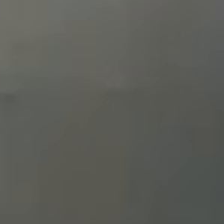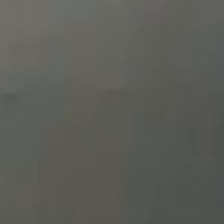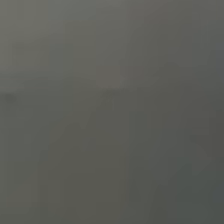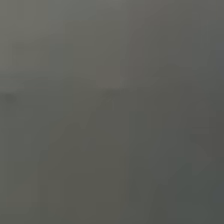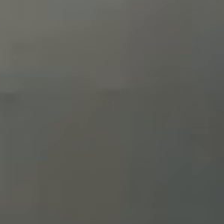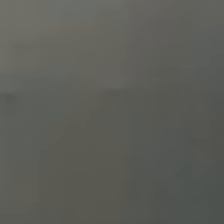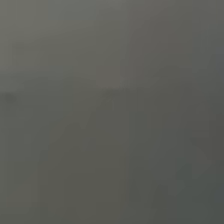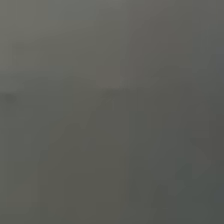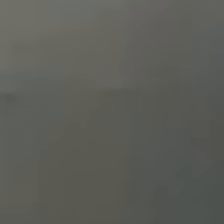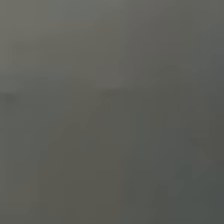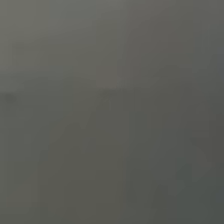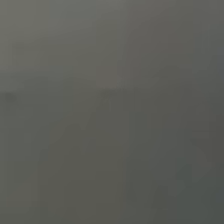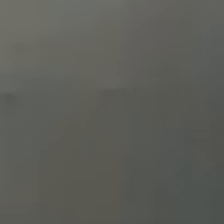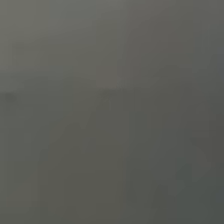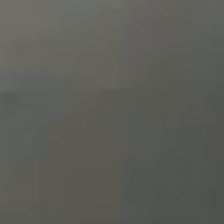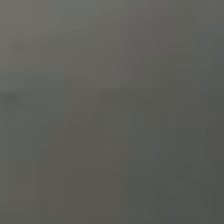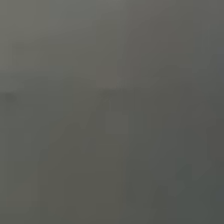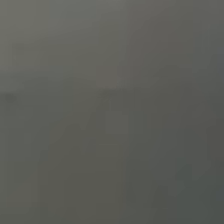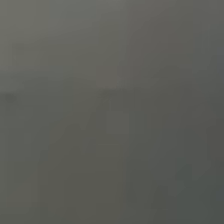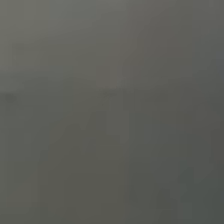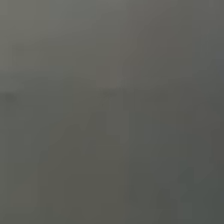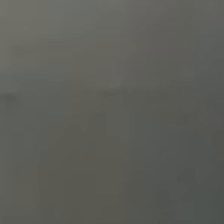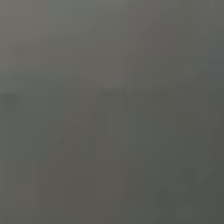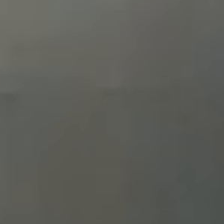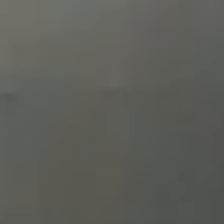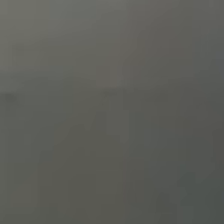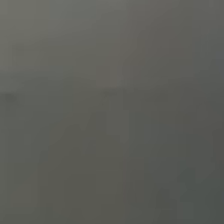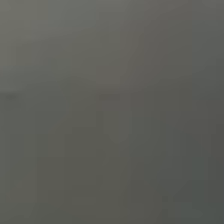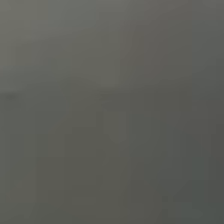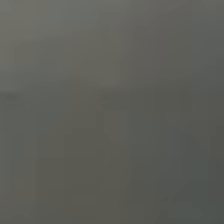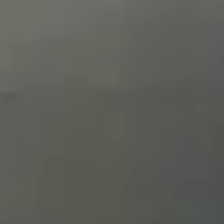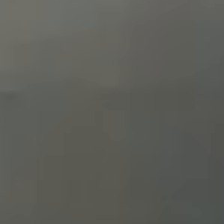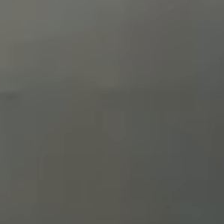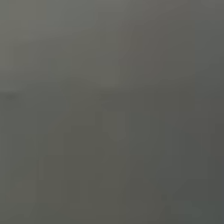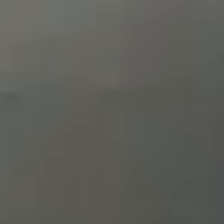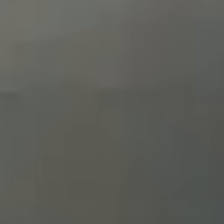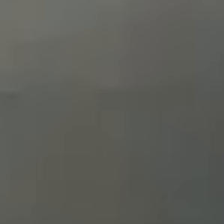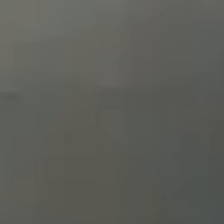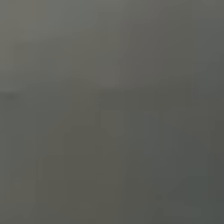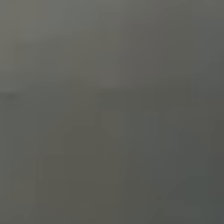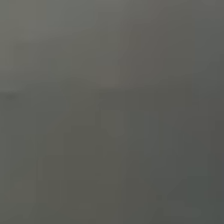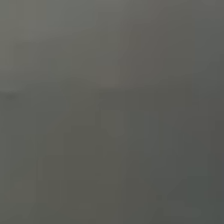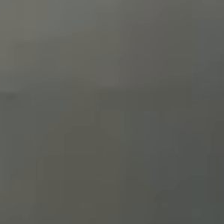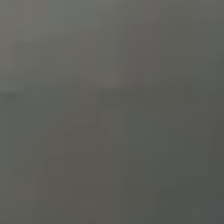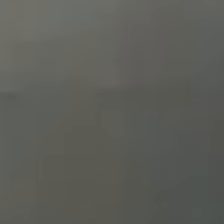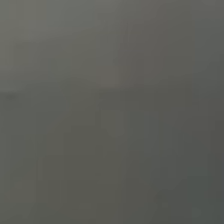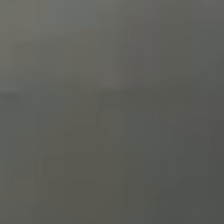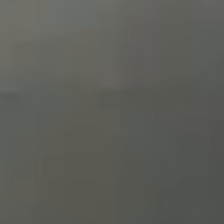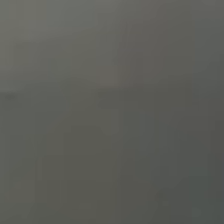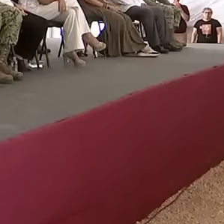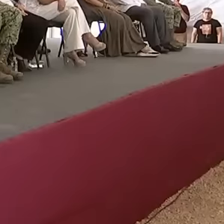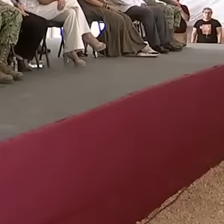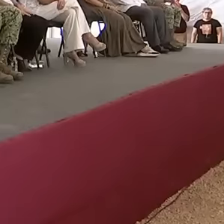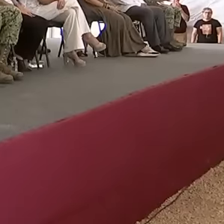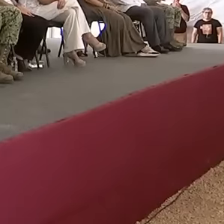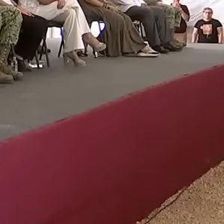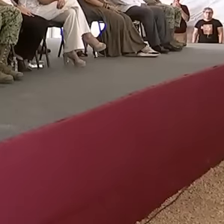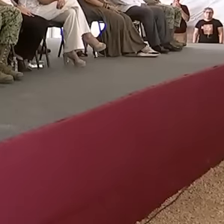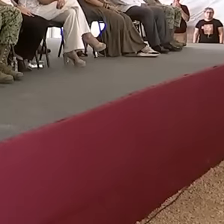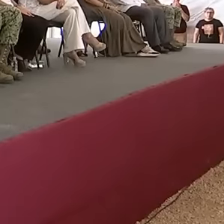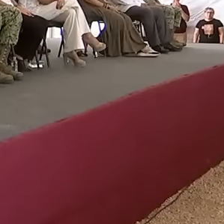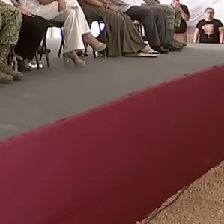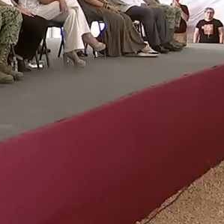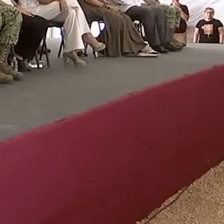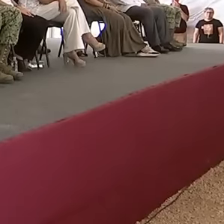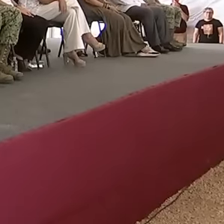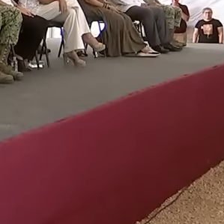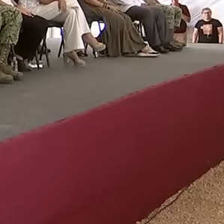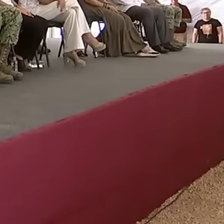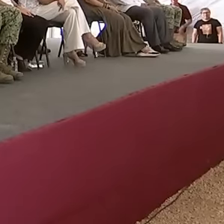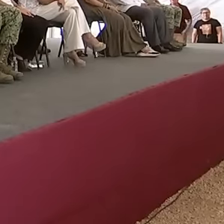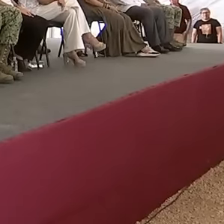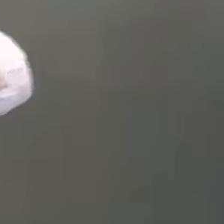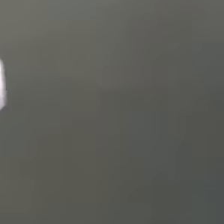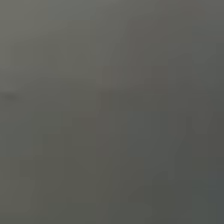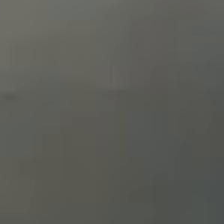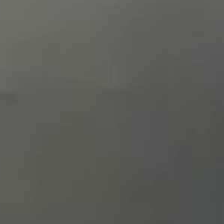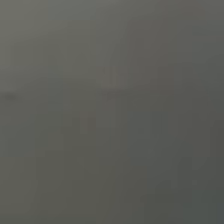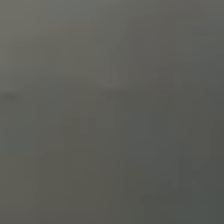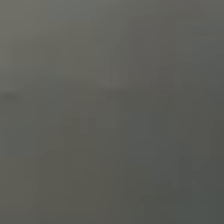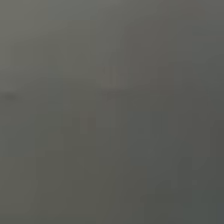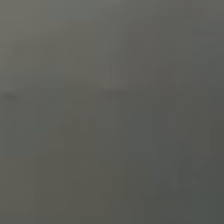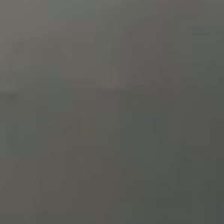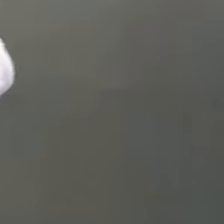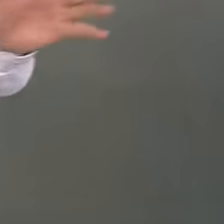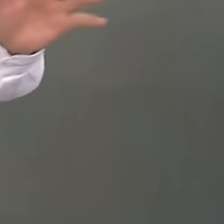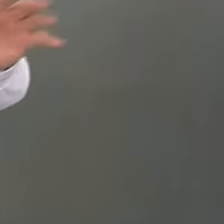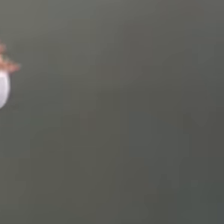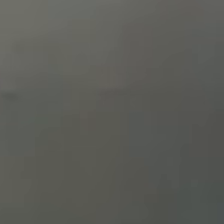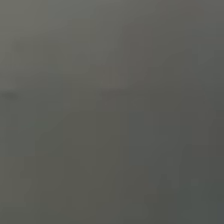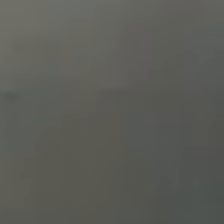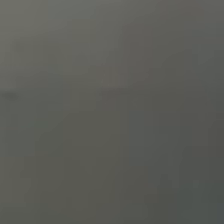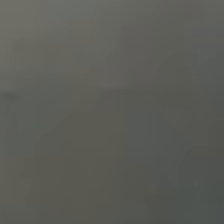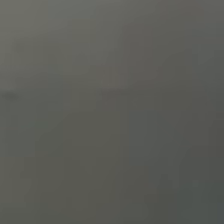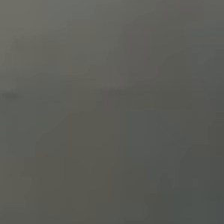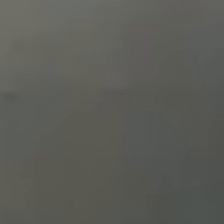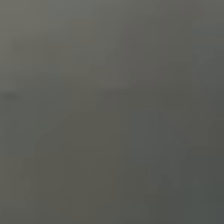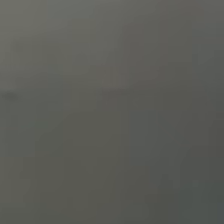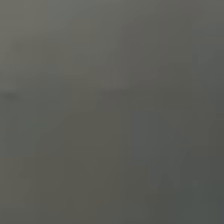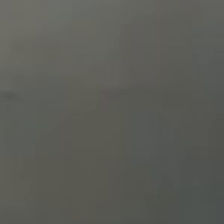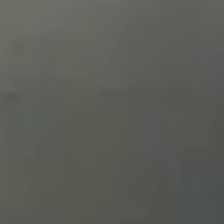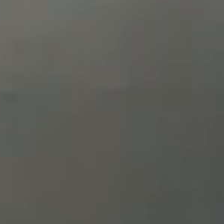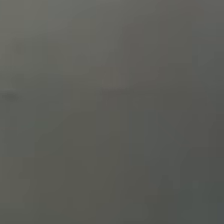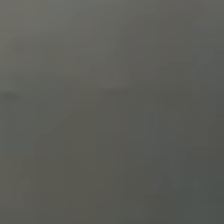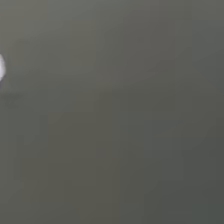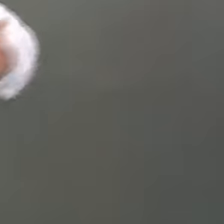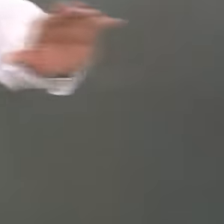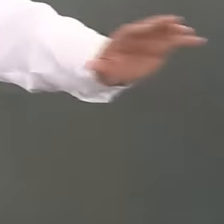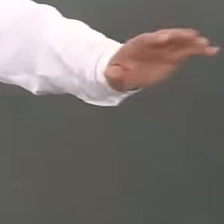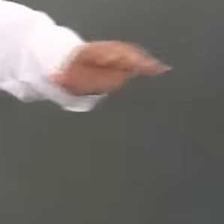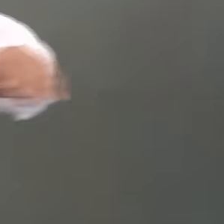eh It's already ready to eh Just finish off and the final words Love is repaid with love and I have already